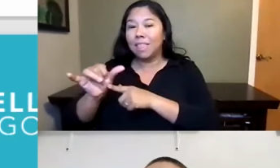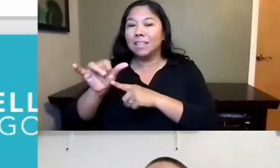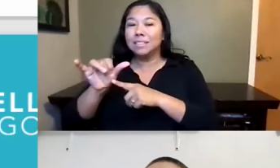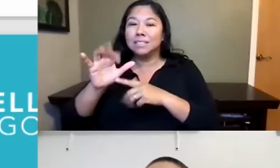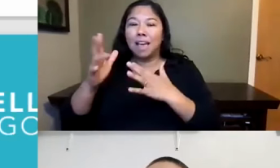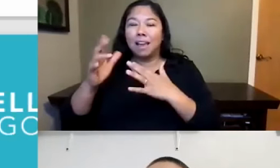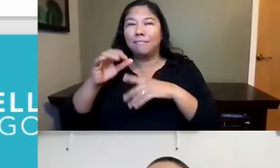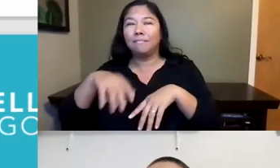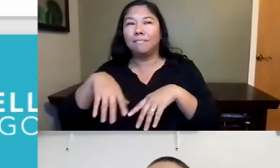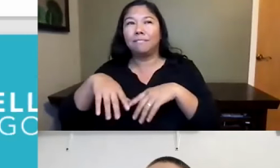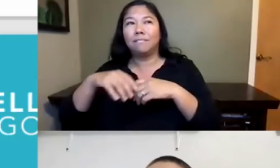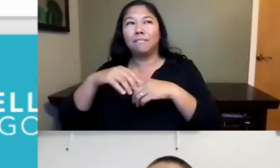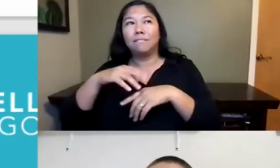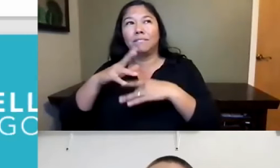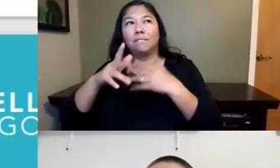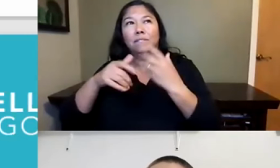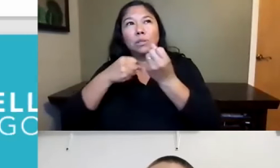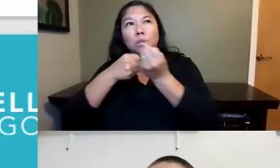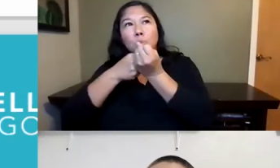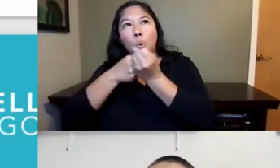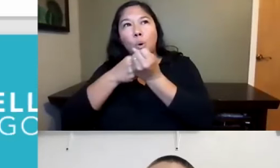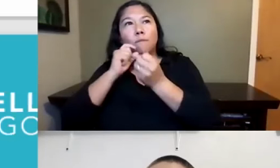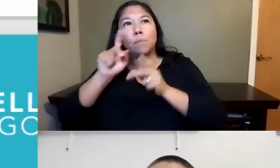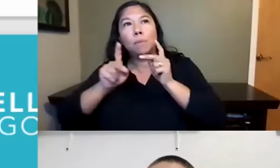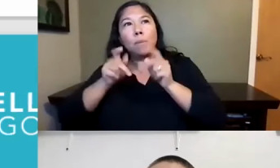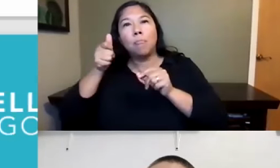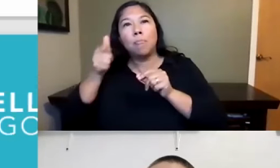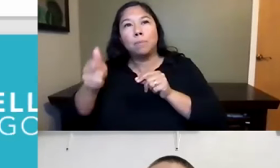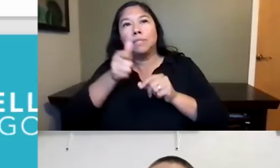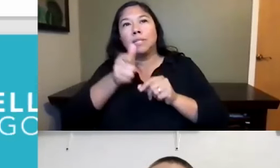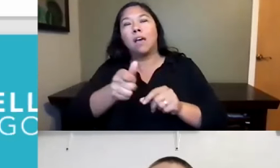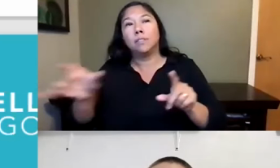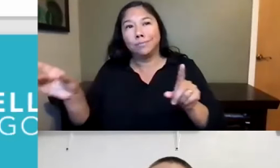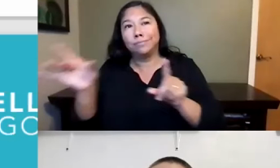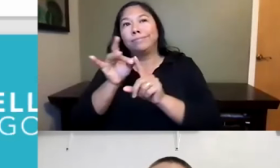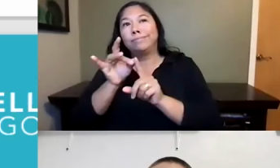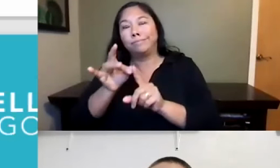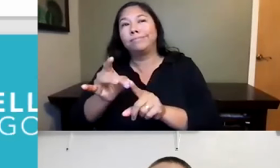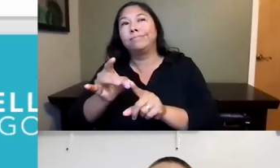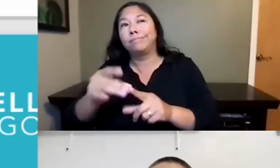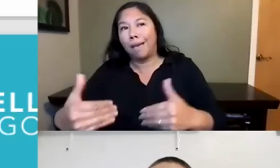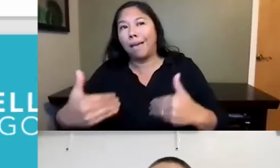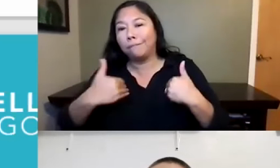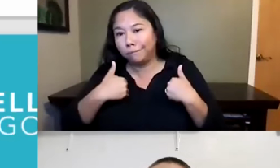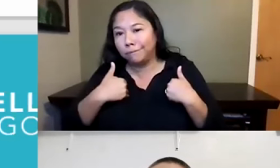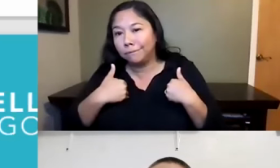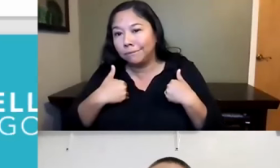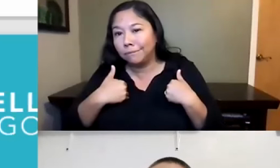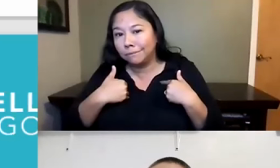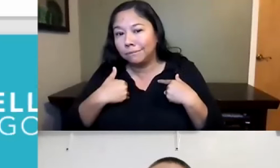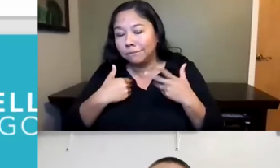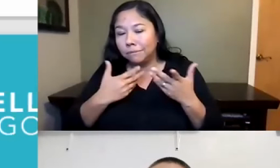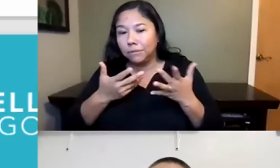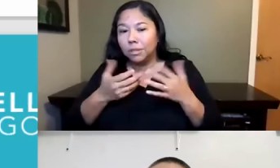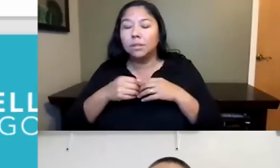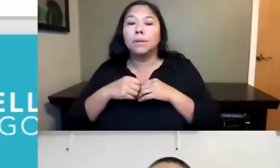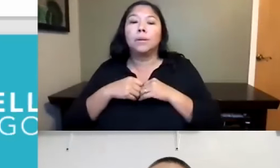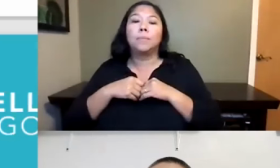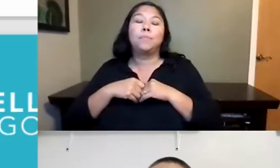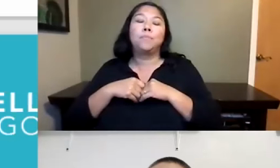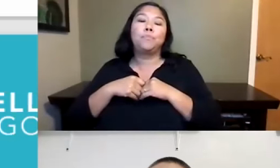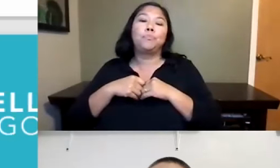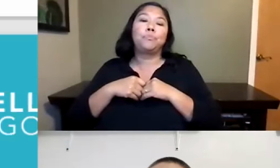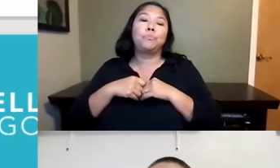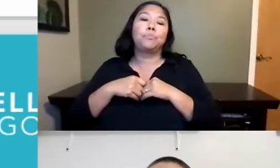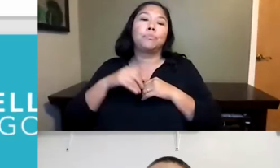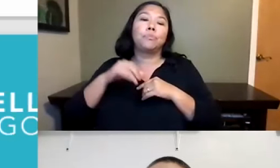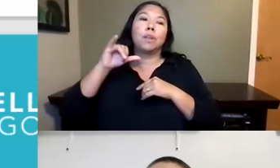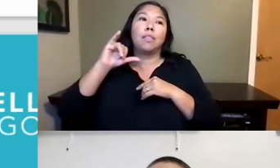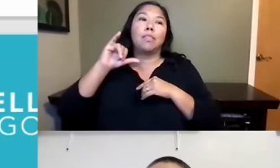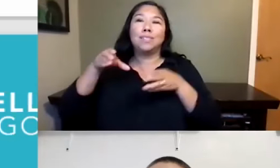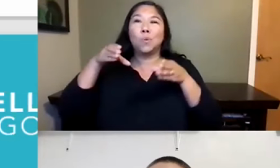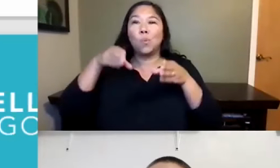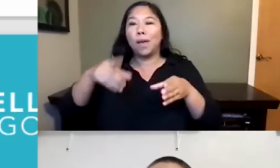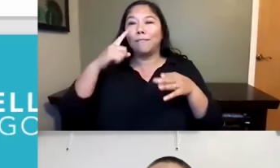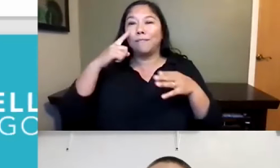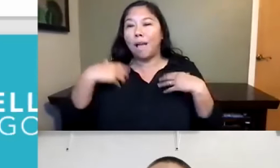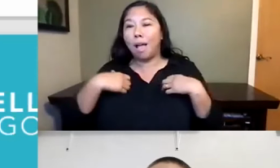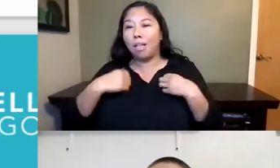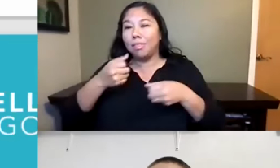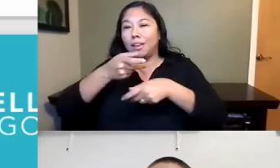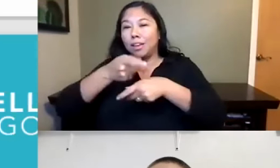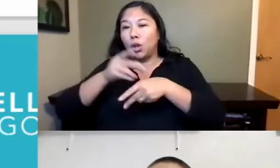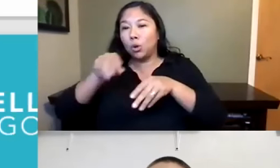for people who got a positive COVID-19 test. It’s a way for healthcare providers to stay